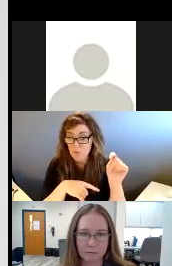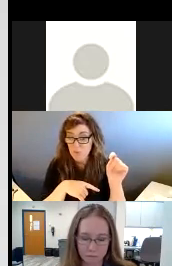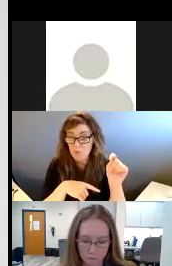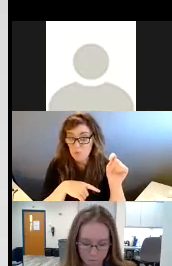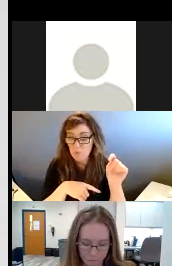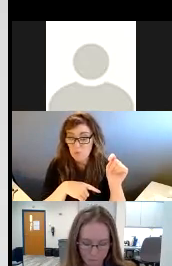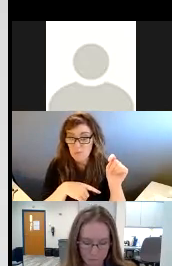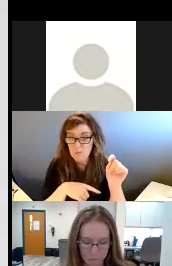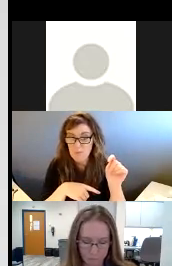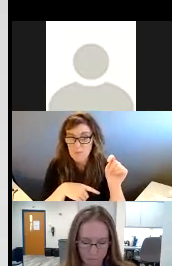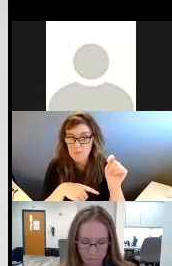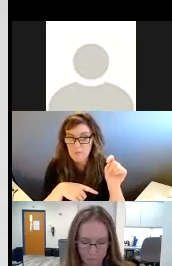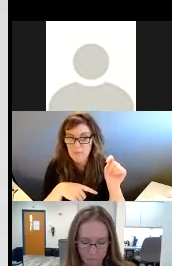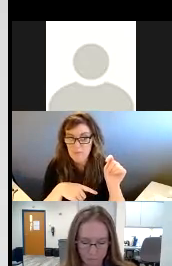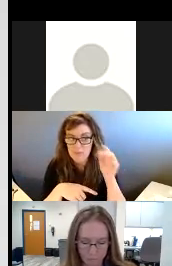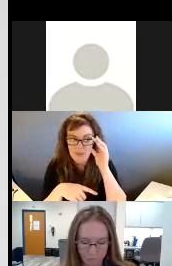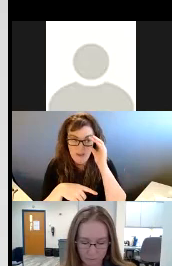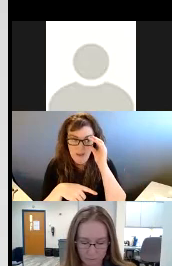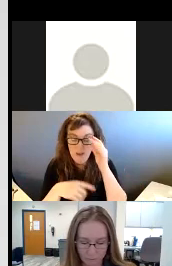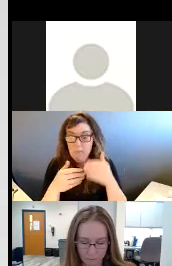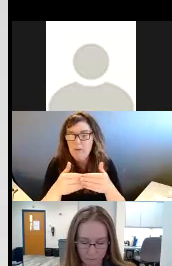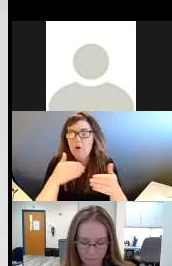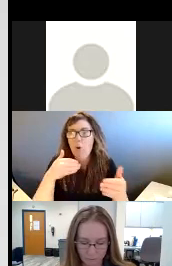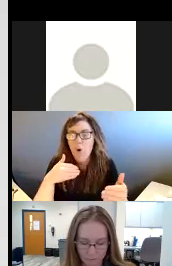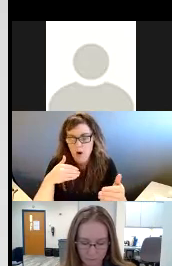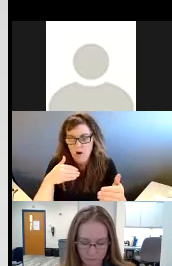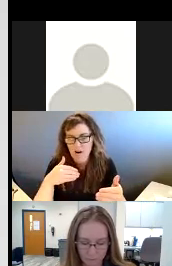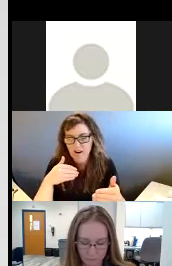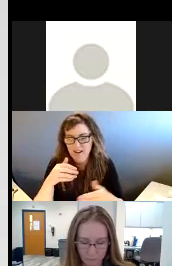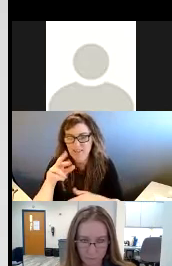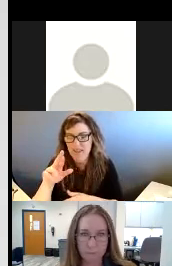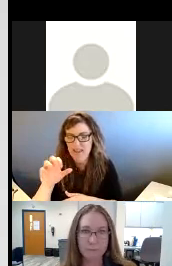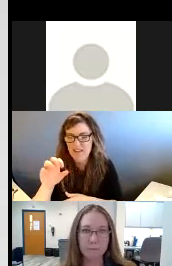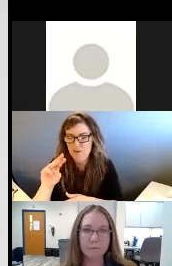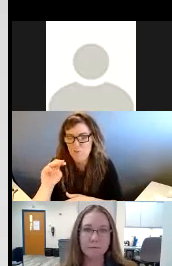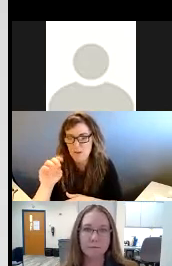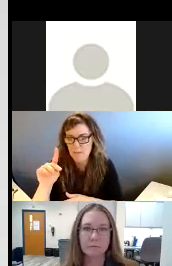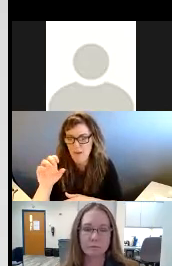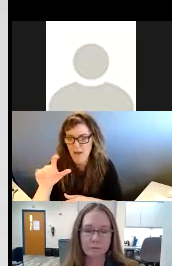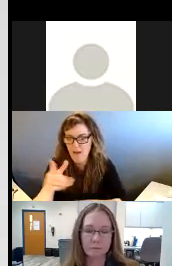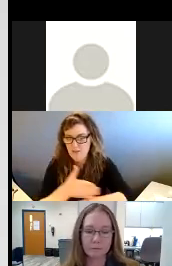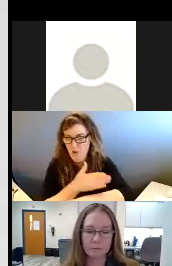PRIOR REMODELING. THIS WAS THE ORIGINAL HOME.